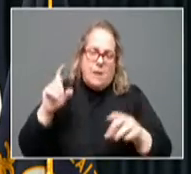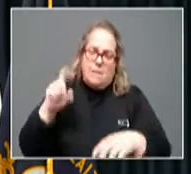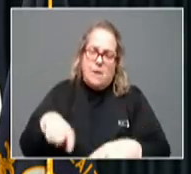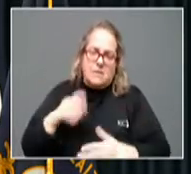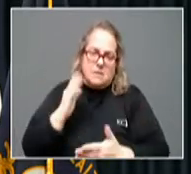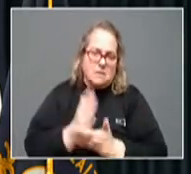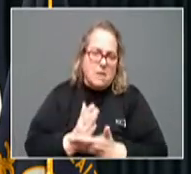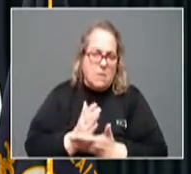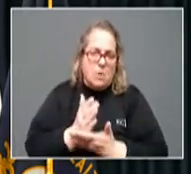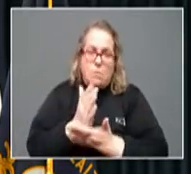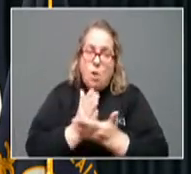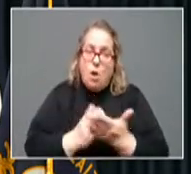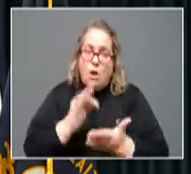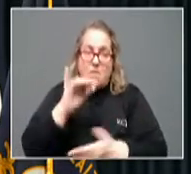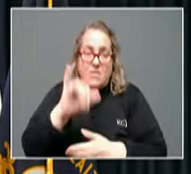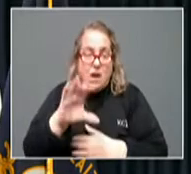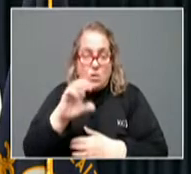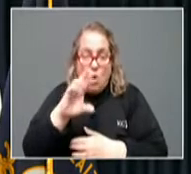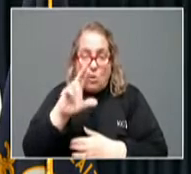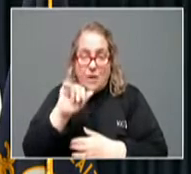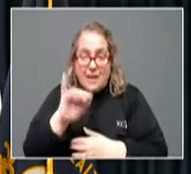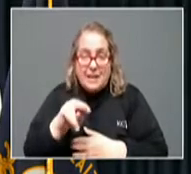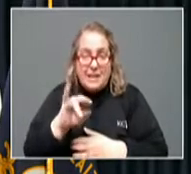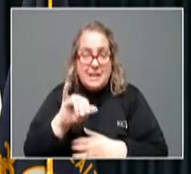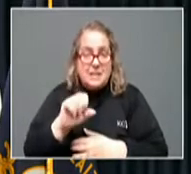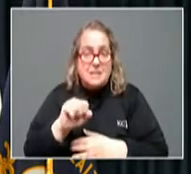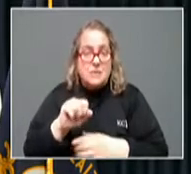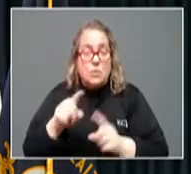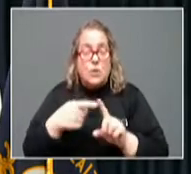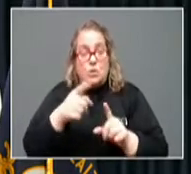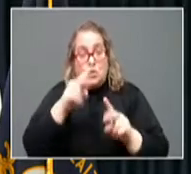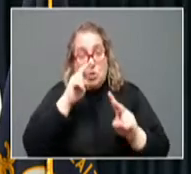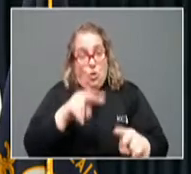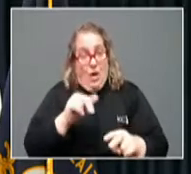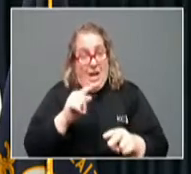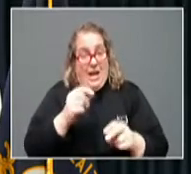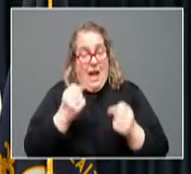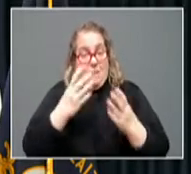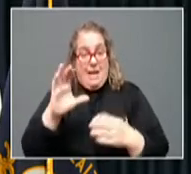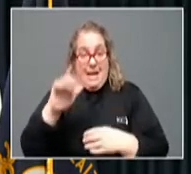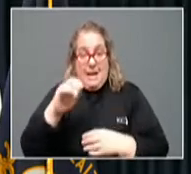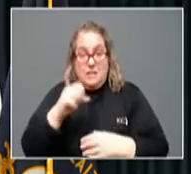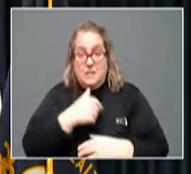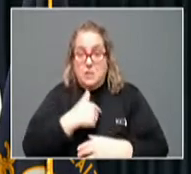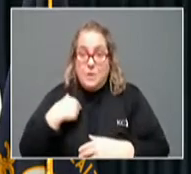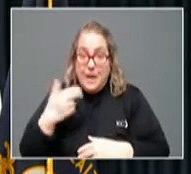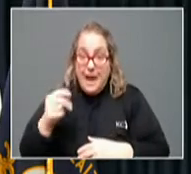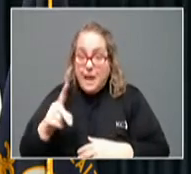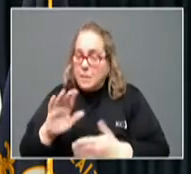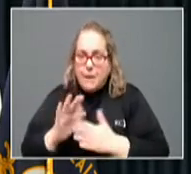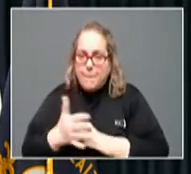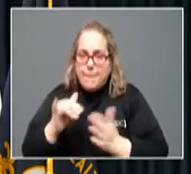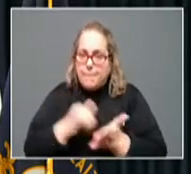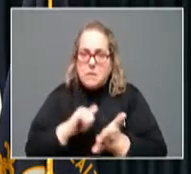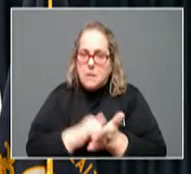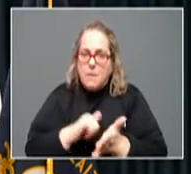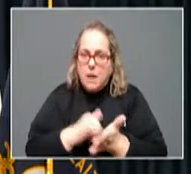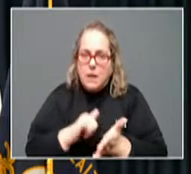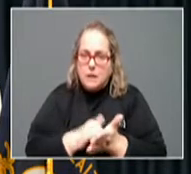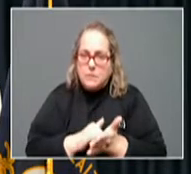Karen is when you look at how many cases we had, it just became impossible. But the other pieces, we've been in this for two years and everybody's